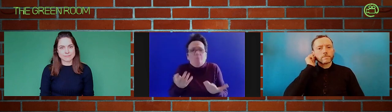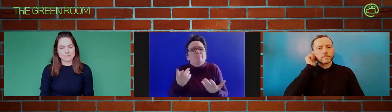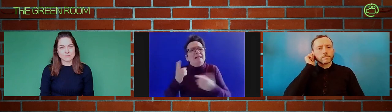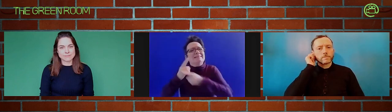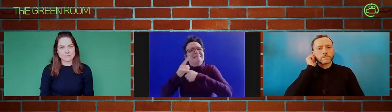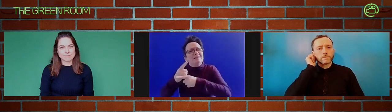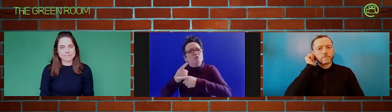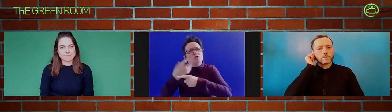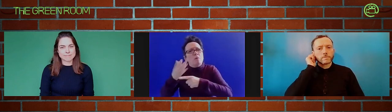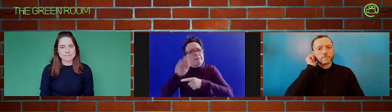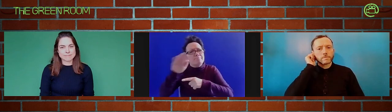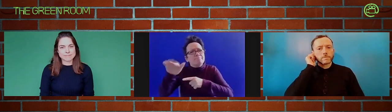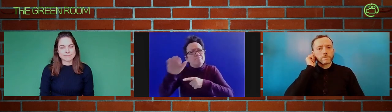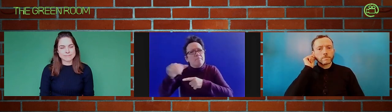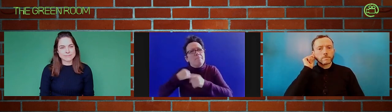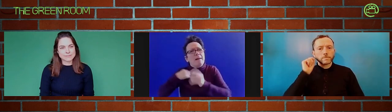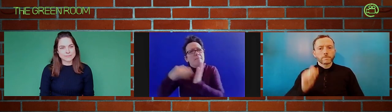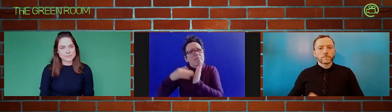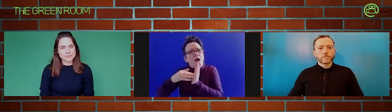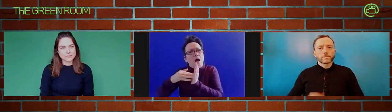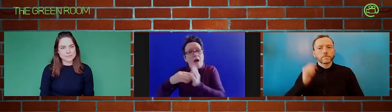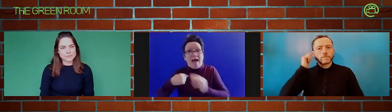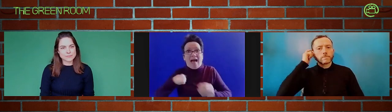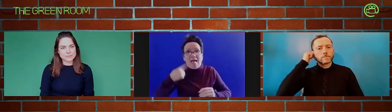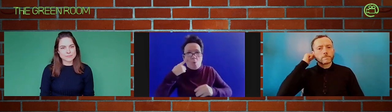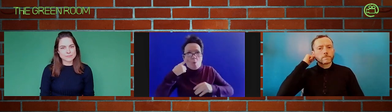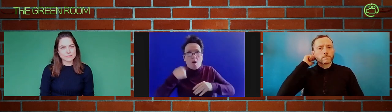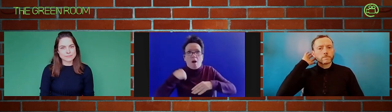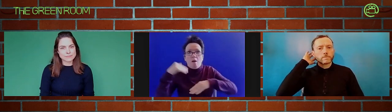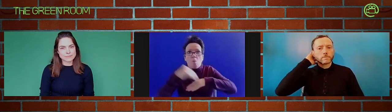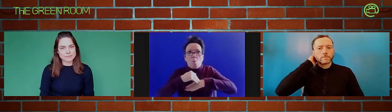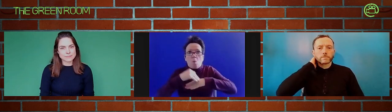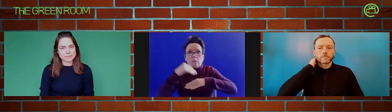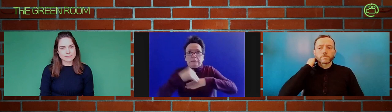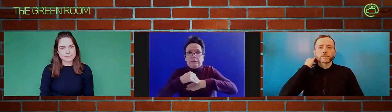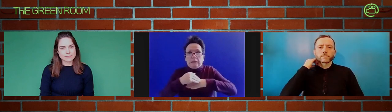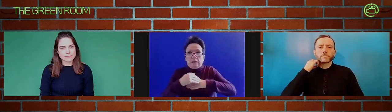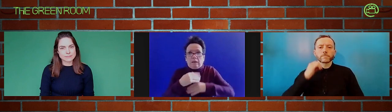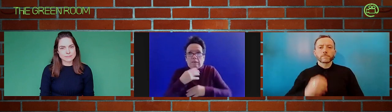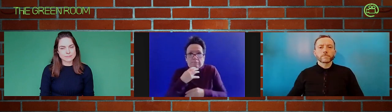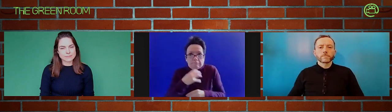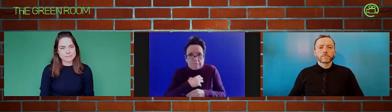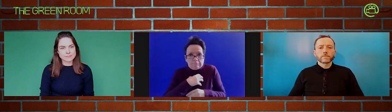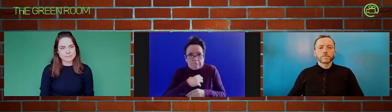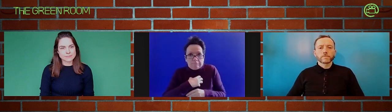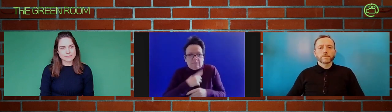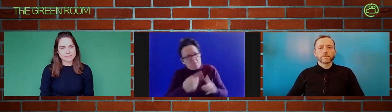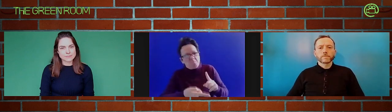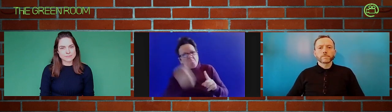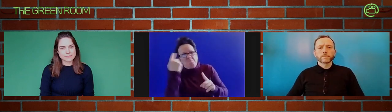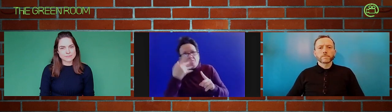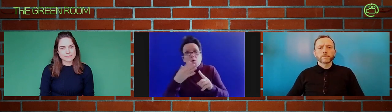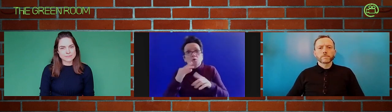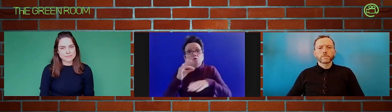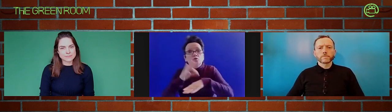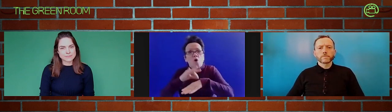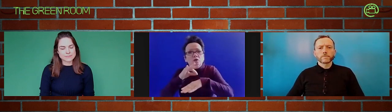I thought that meant I was in trouble because she had a word with my mum and then I was hoiked off to the doctors and they used that weird tuning fork